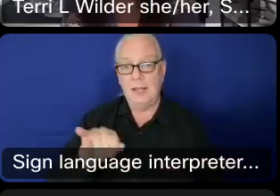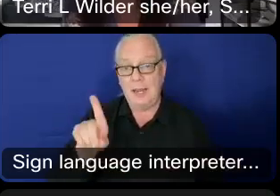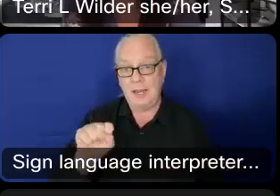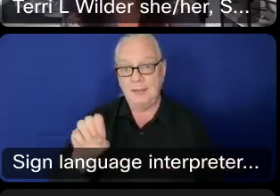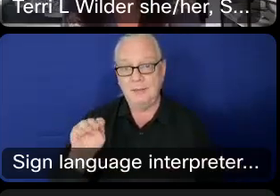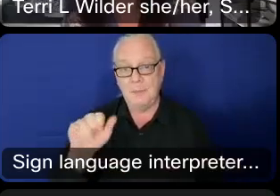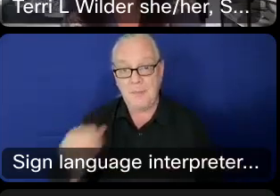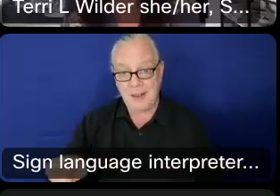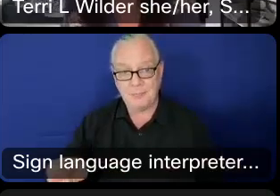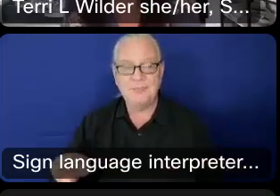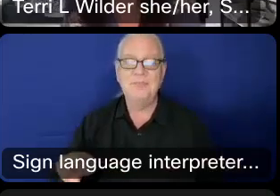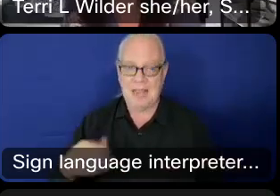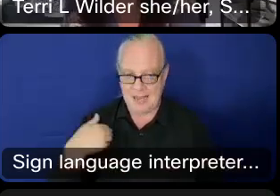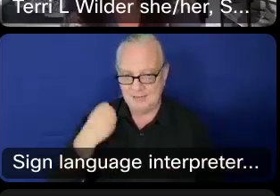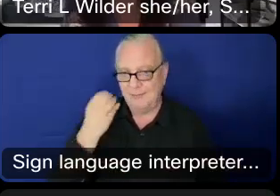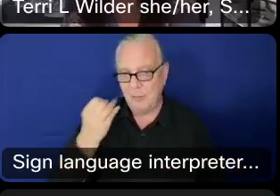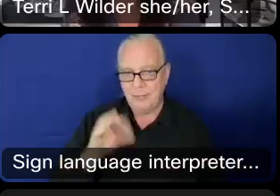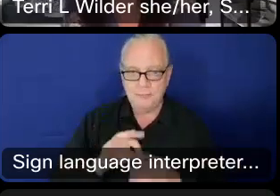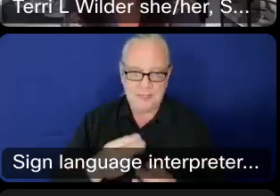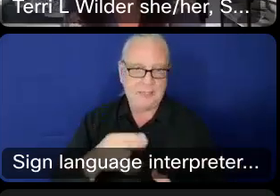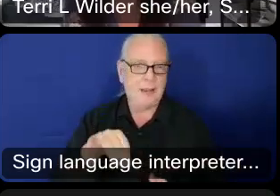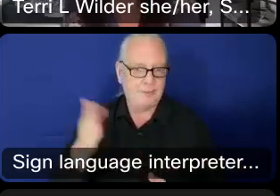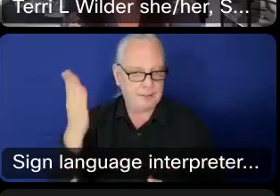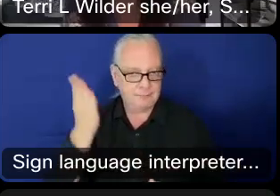website, has HIV and aging information. And then